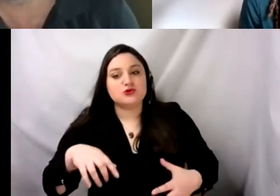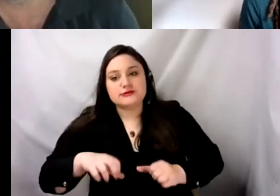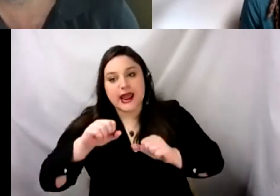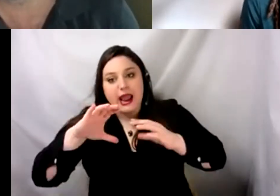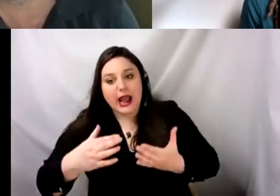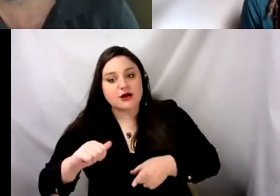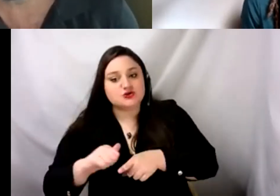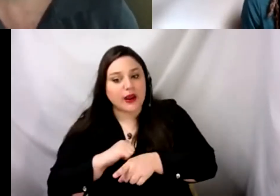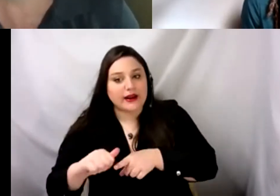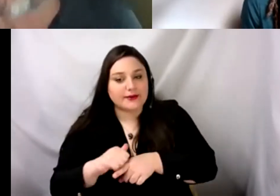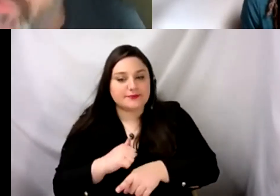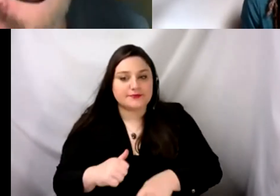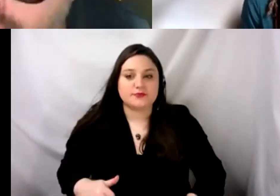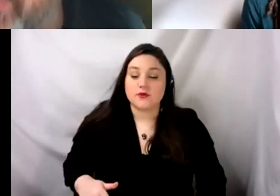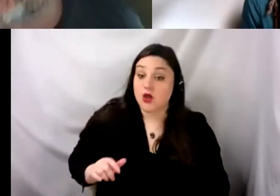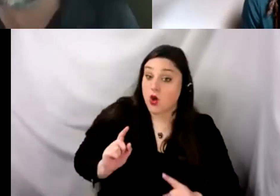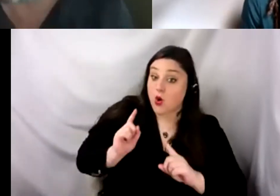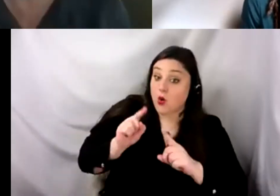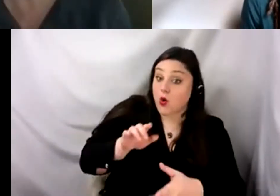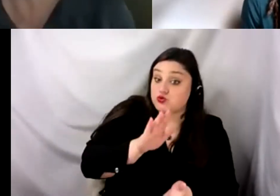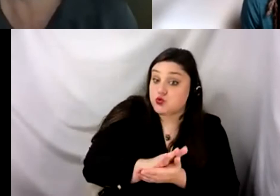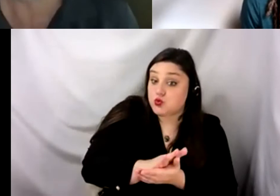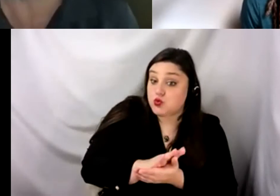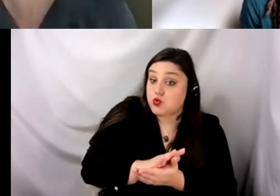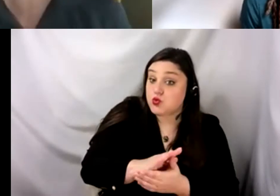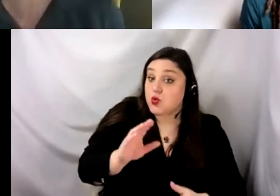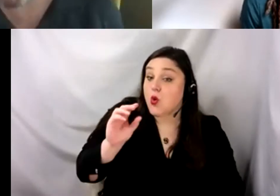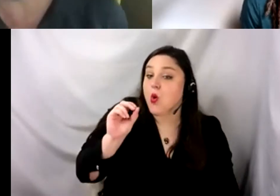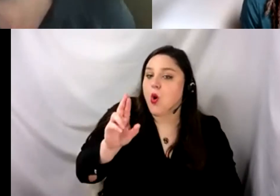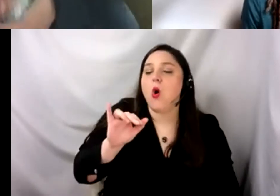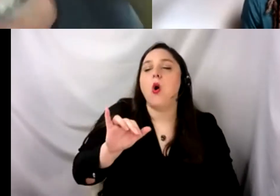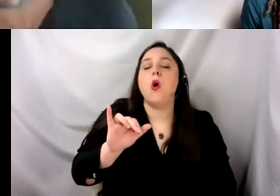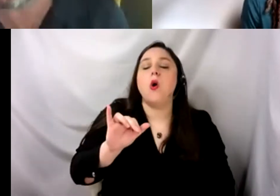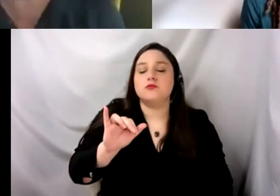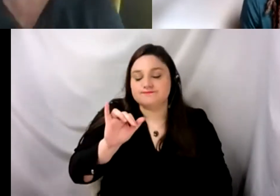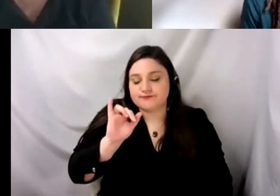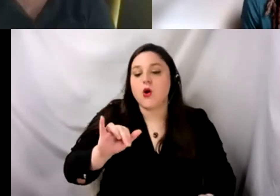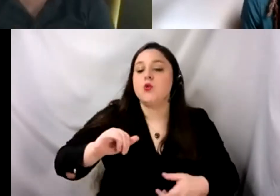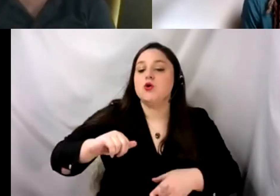Oh two train on this.